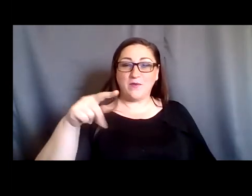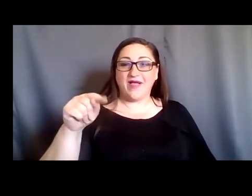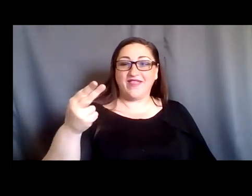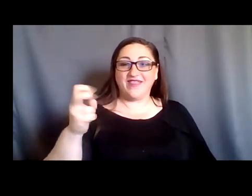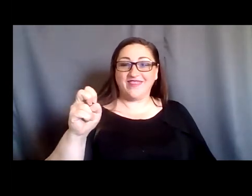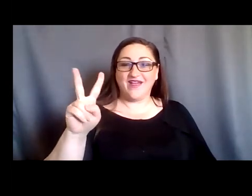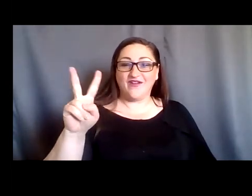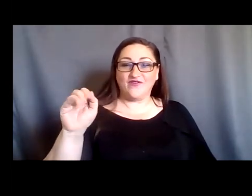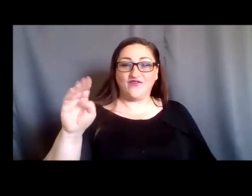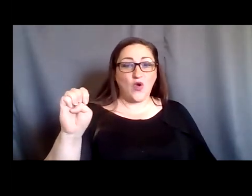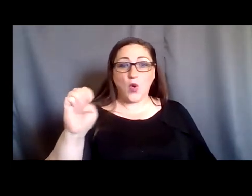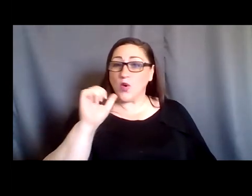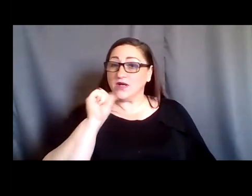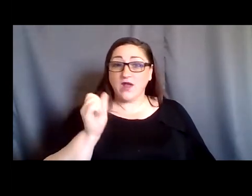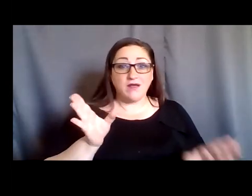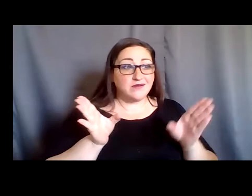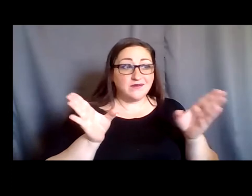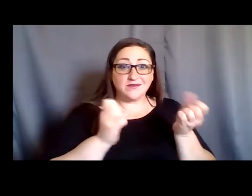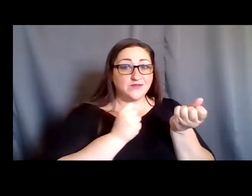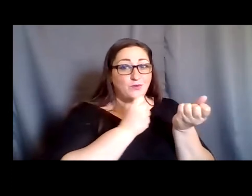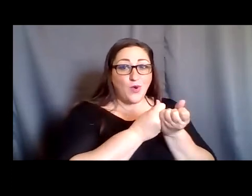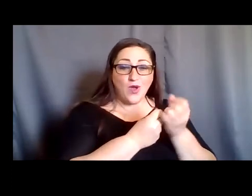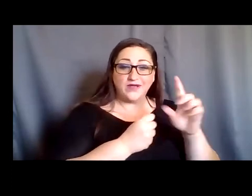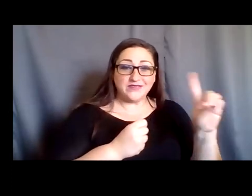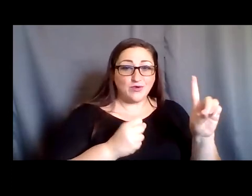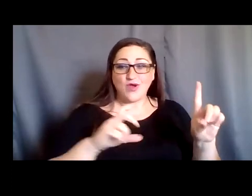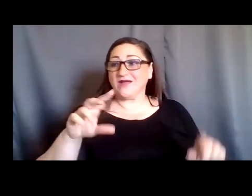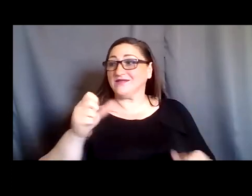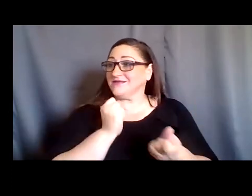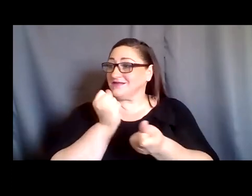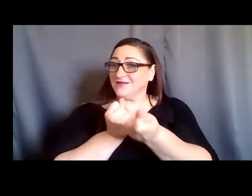encouraging the political participation of disabled people.